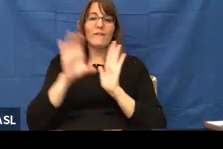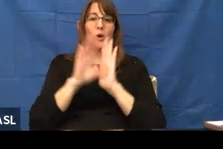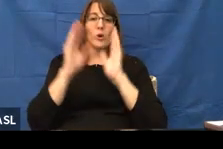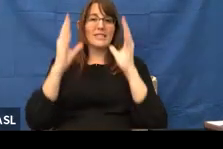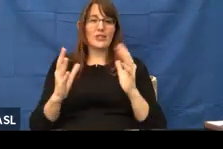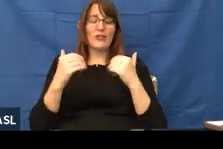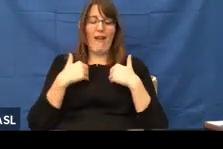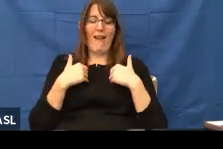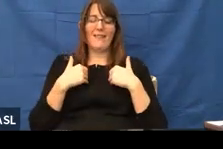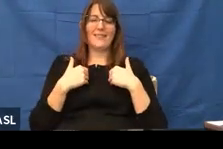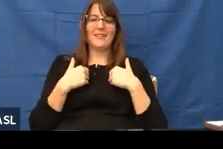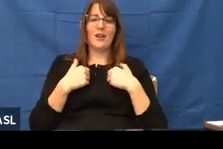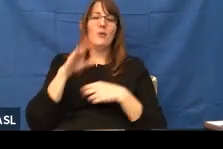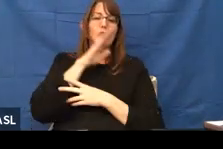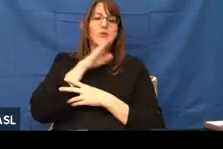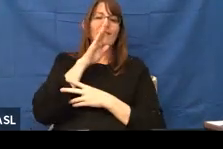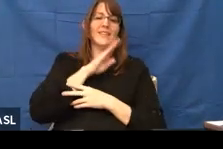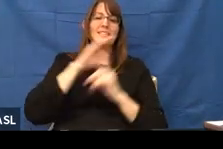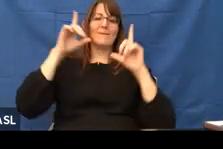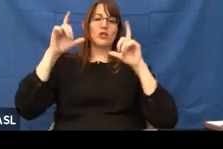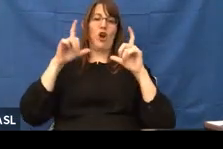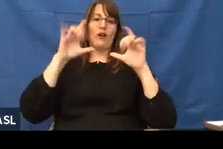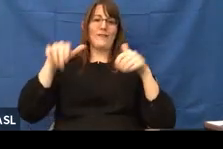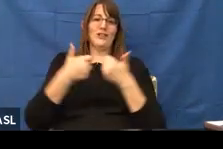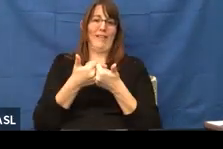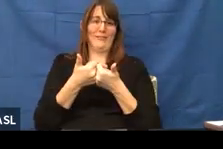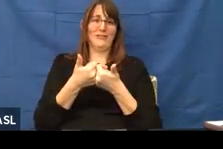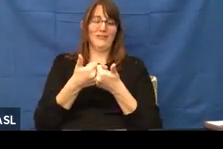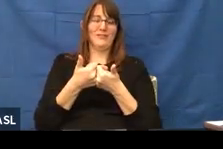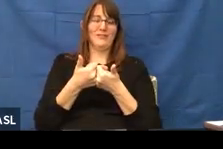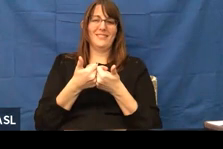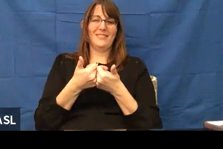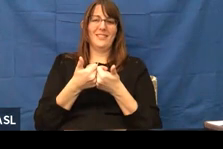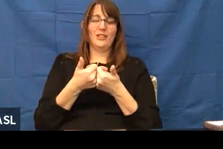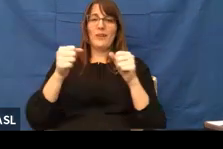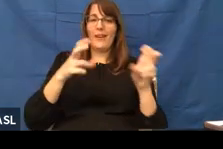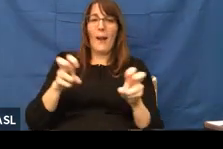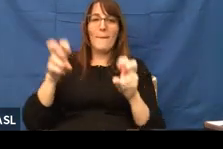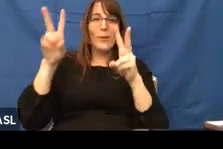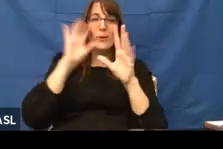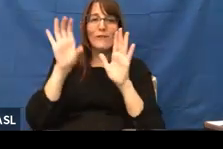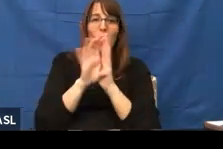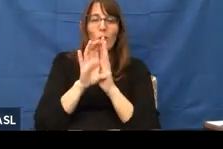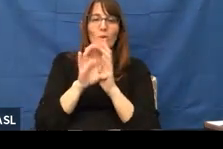Jewyl Alderson Clarke, SDCOE: A breakfast photography challenge and because you can upload a photo onto your palate sticky note.